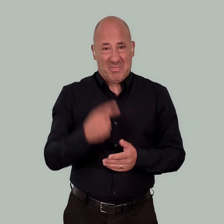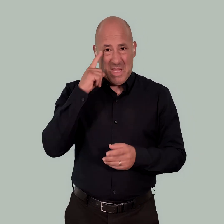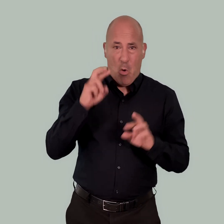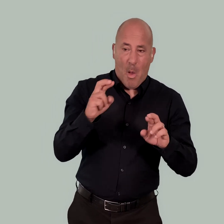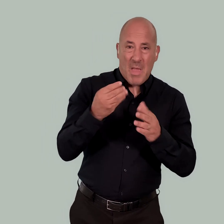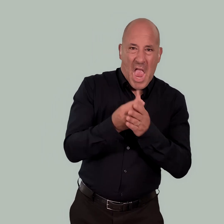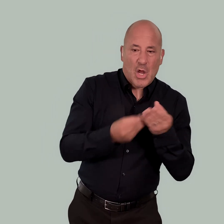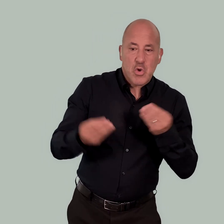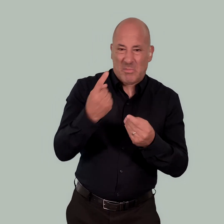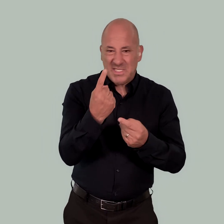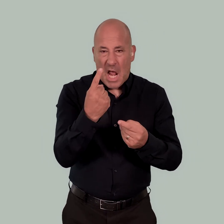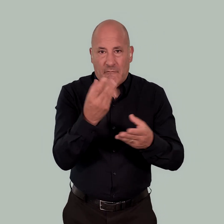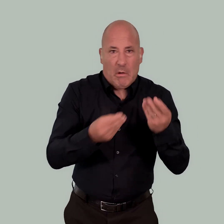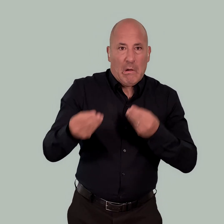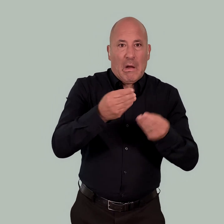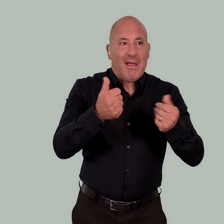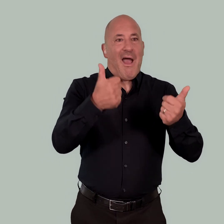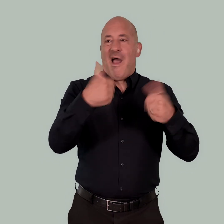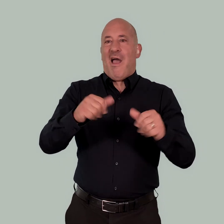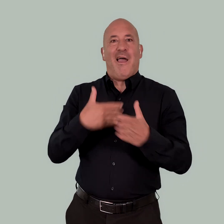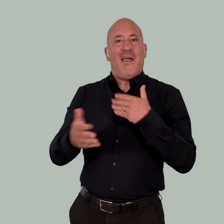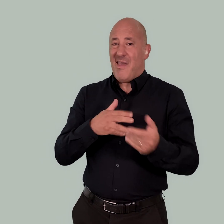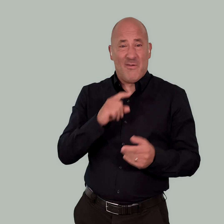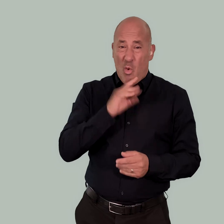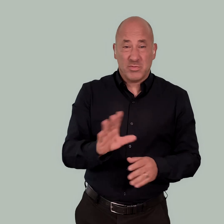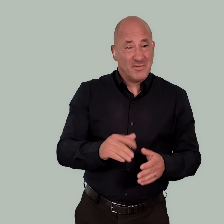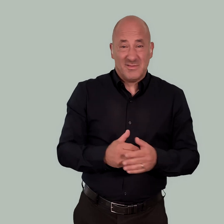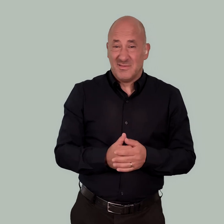and hope that economic growth alone will solve the problem.